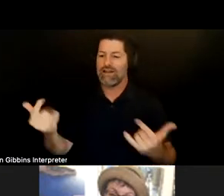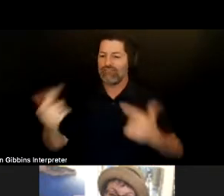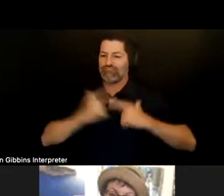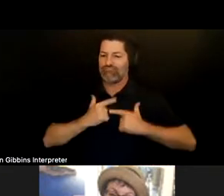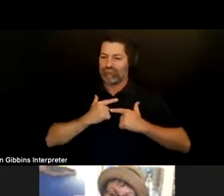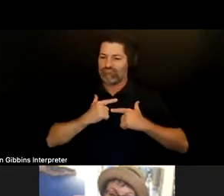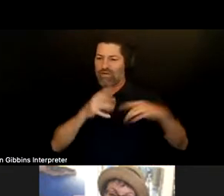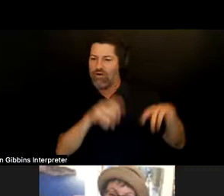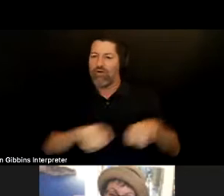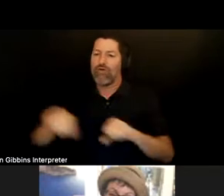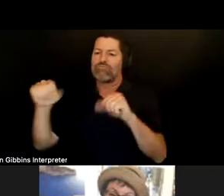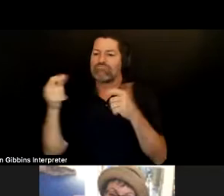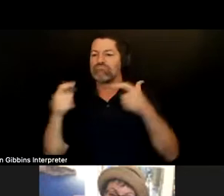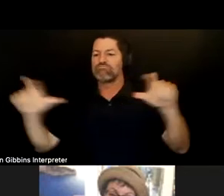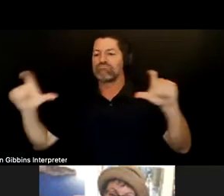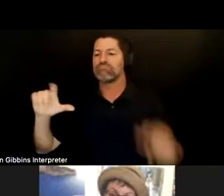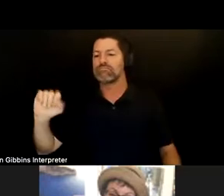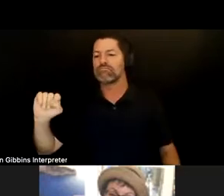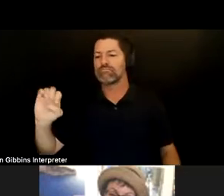house and in fact, I have my grandmother's China and